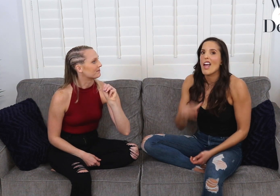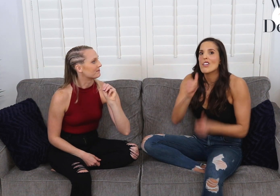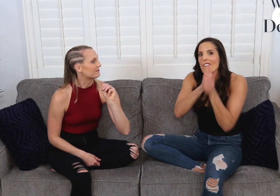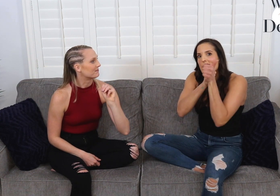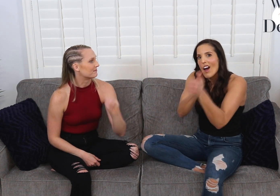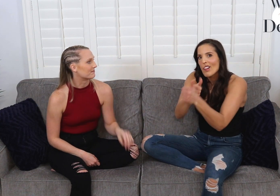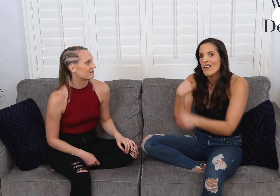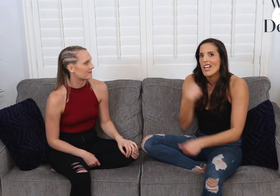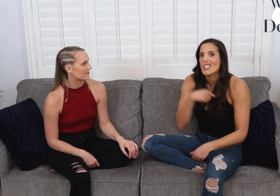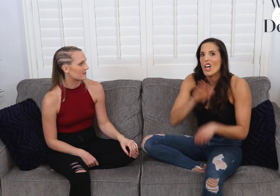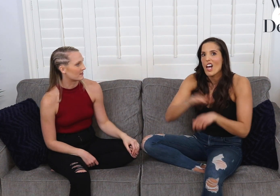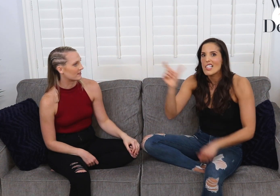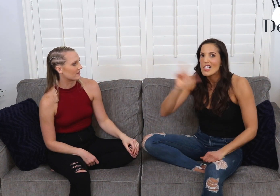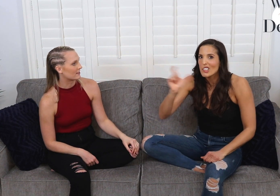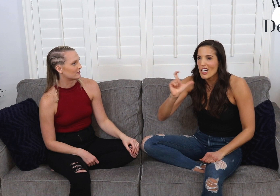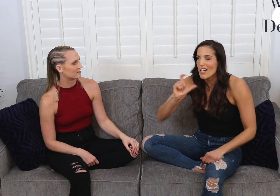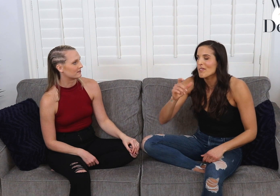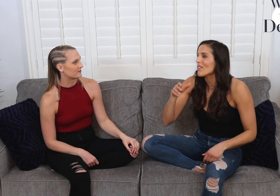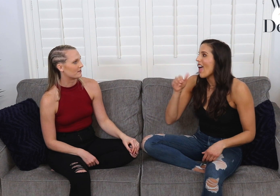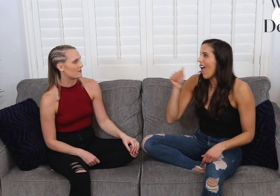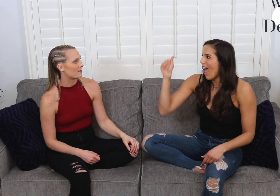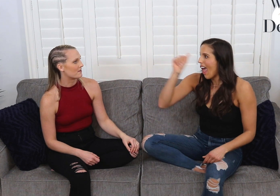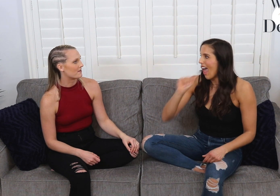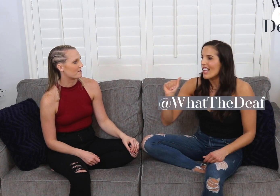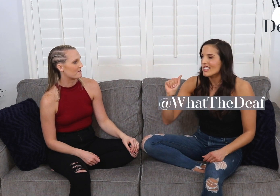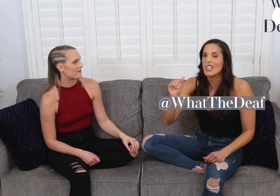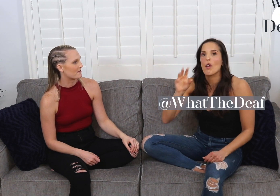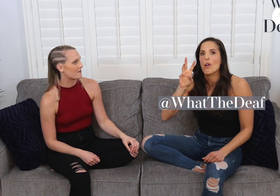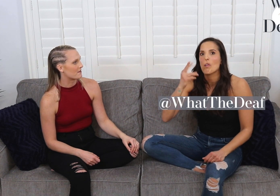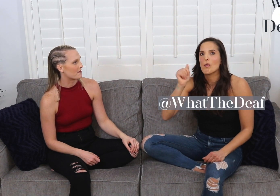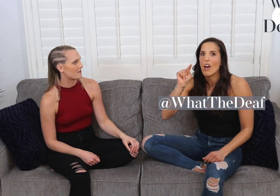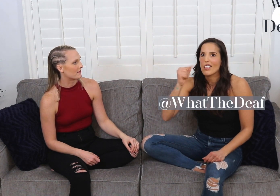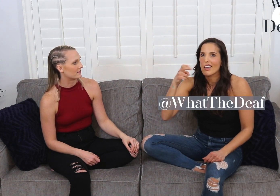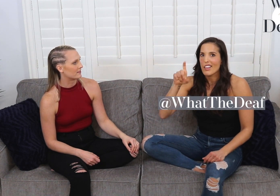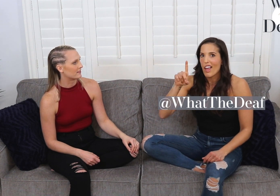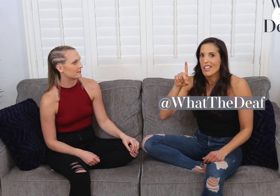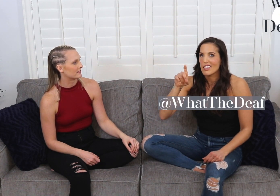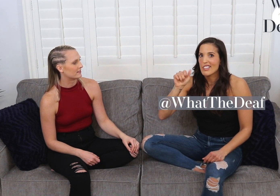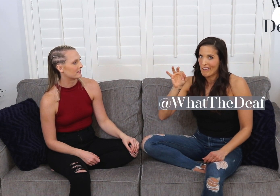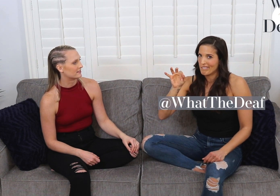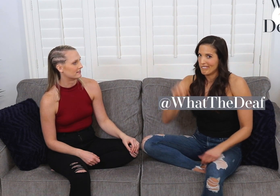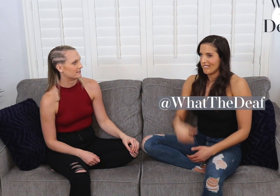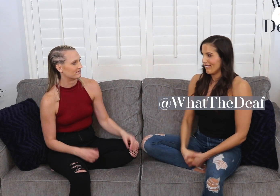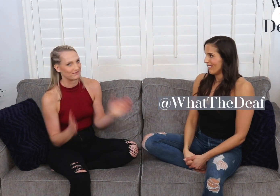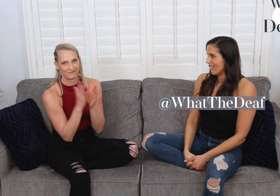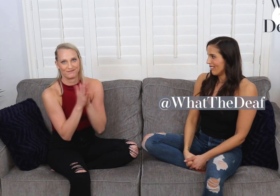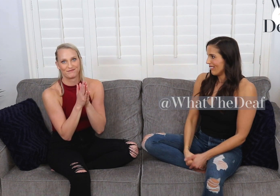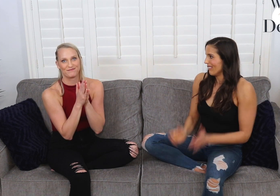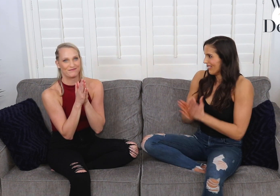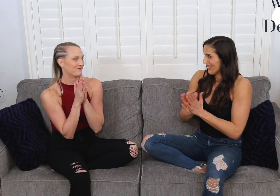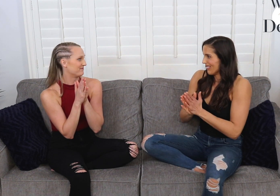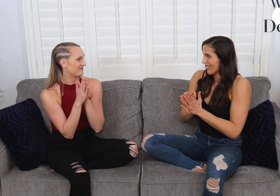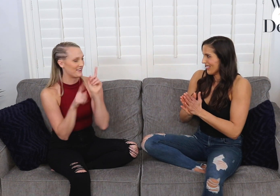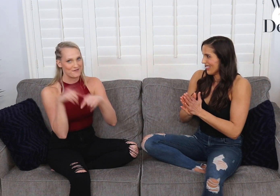And you can follow us on instagram: @WhatTheDeaf Yay!